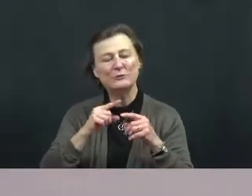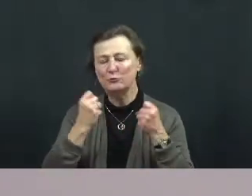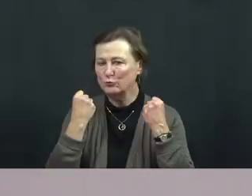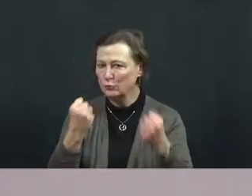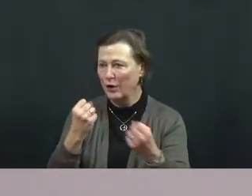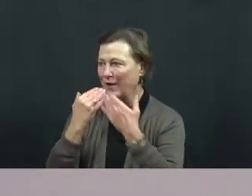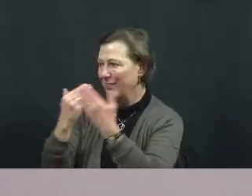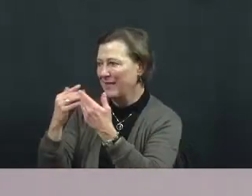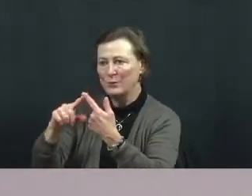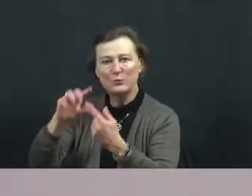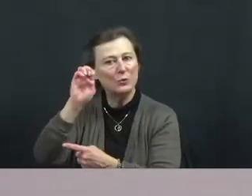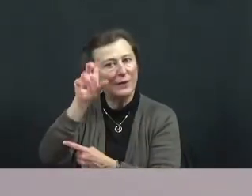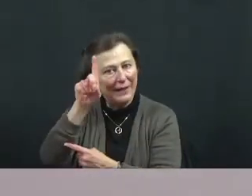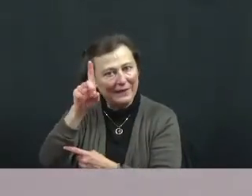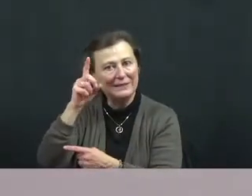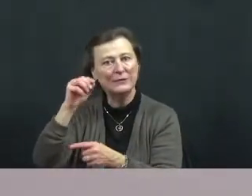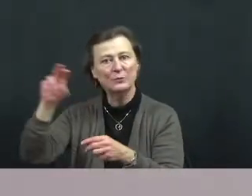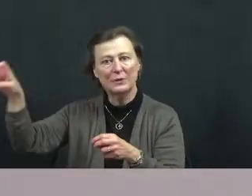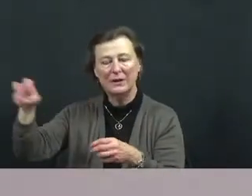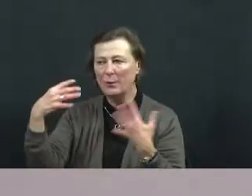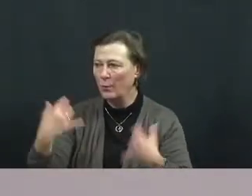What a, what a journey he took.